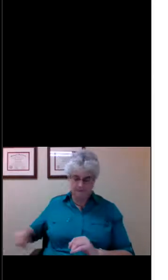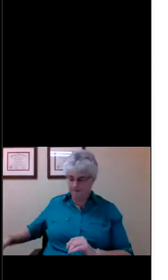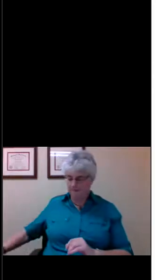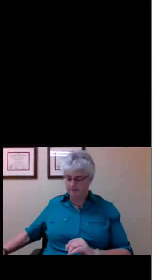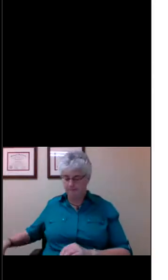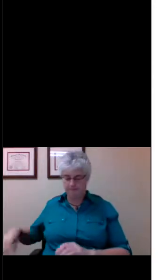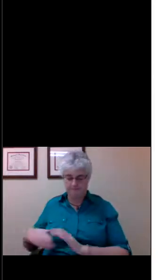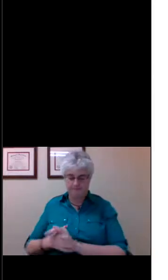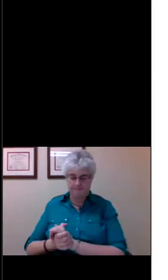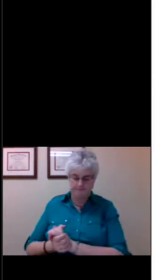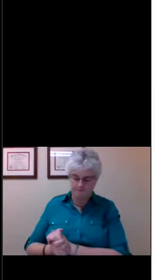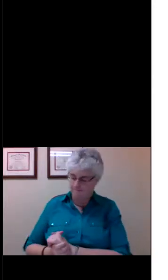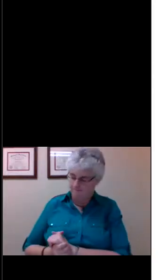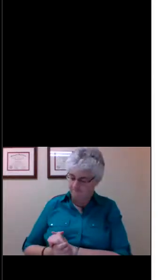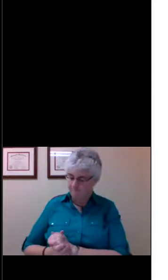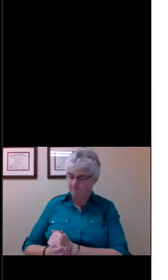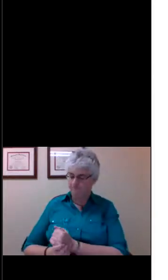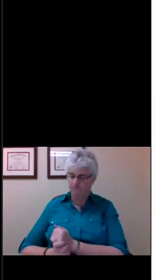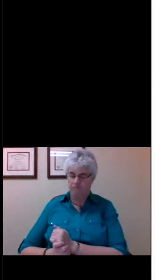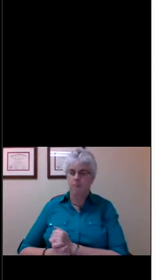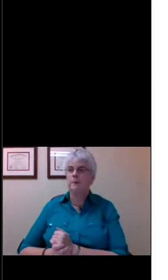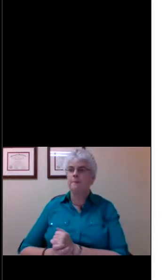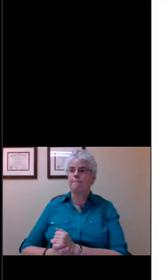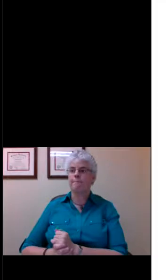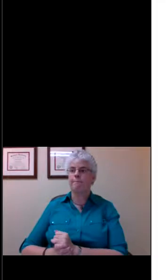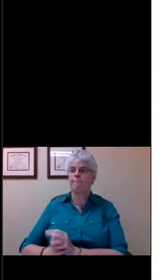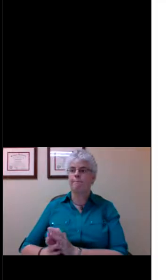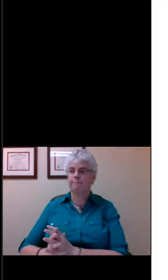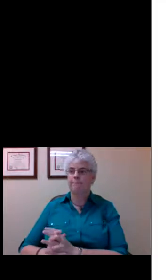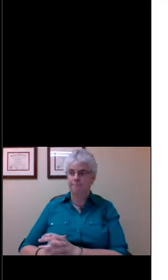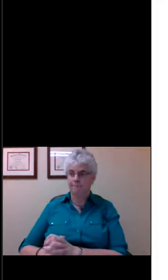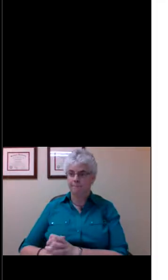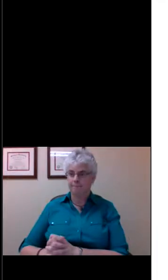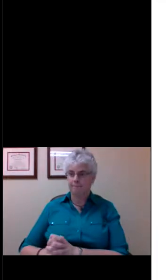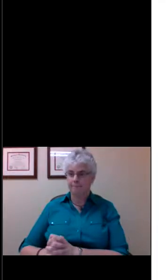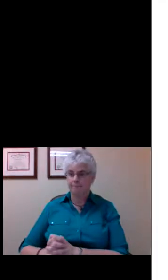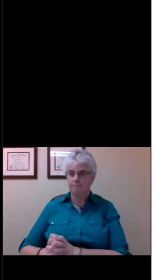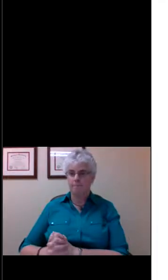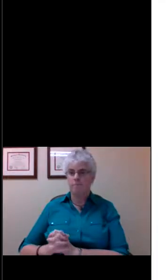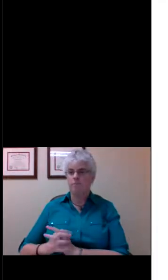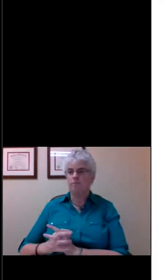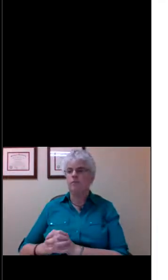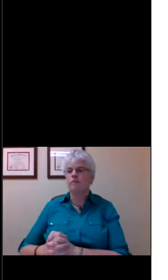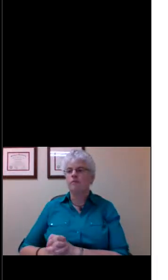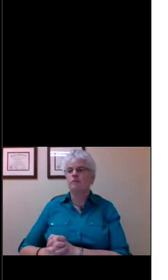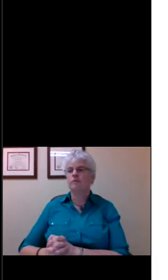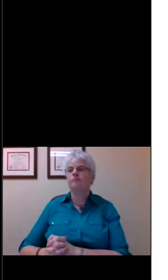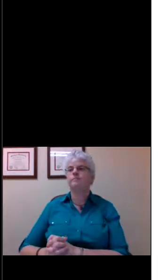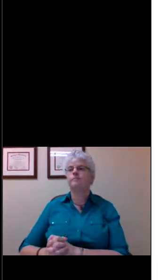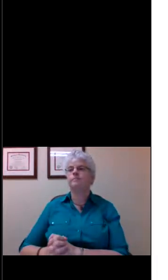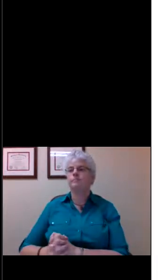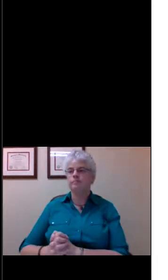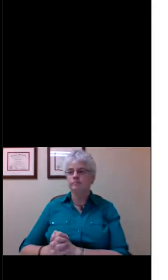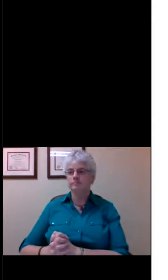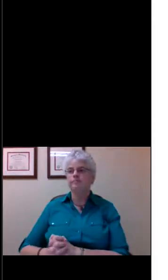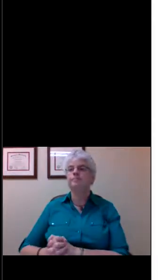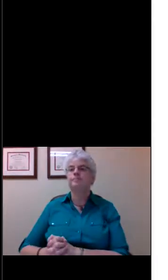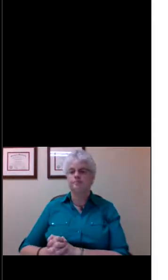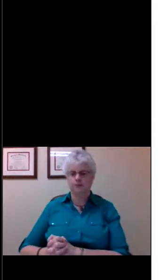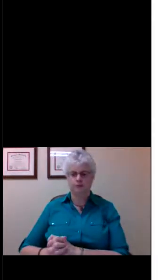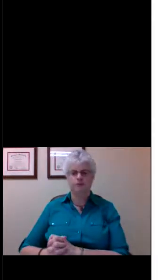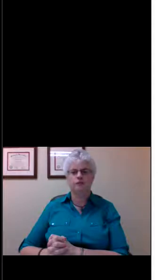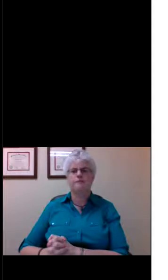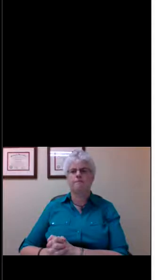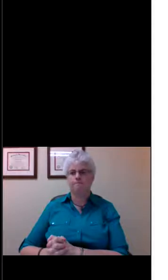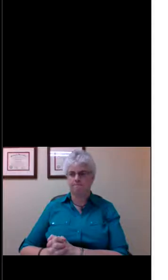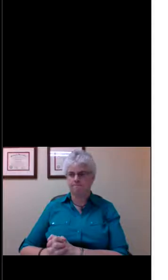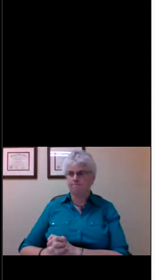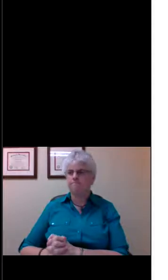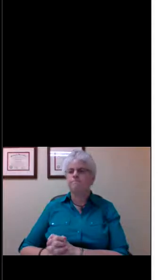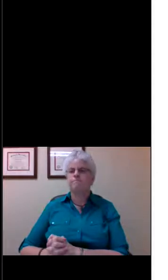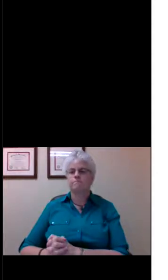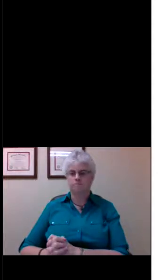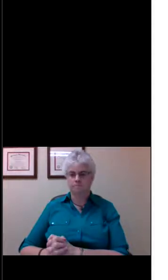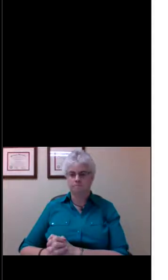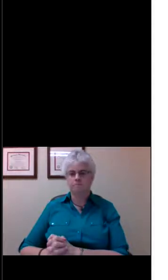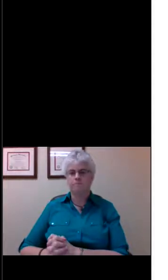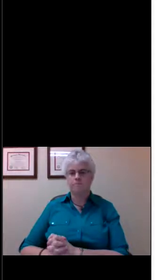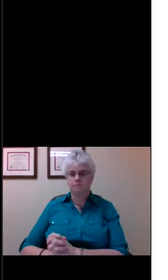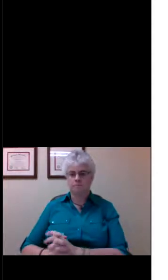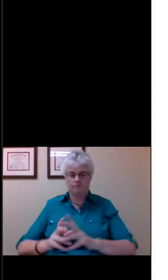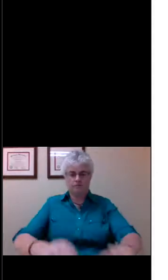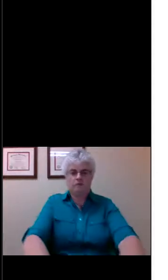Cierra: Holly, I'm gonna give people a few seconds to go ahead and submit speaker questions. And I think